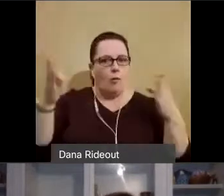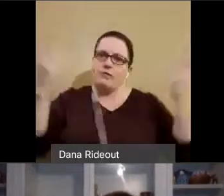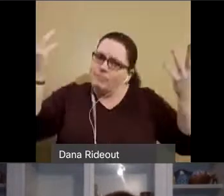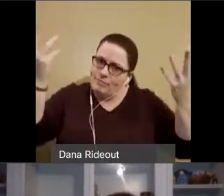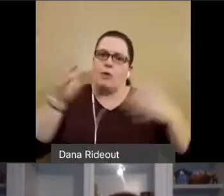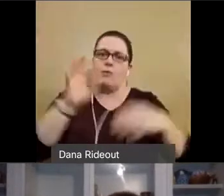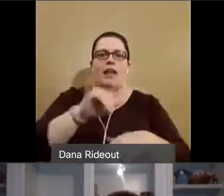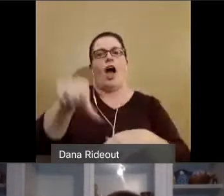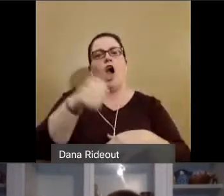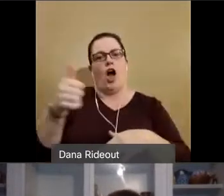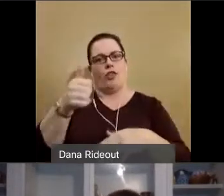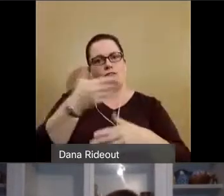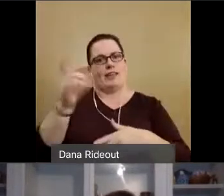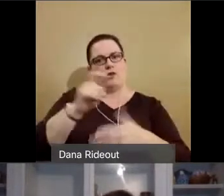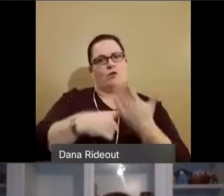It's not always, but they've called the students are really convenient.